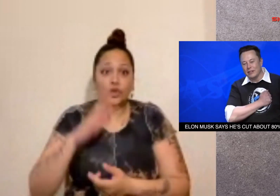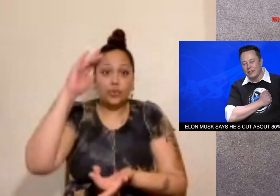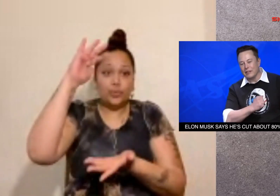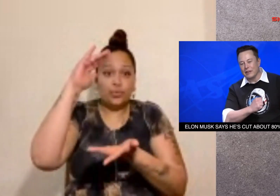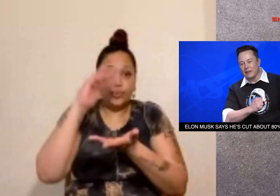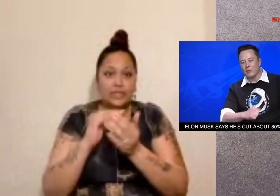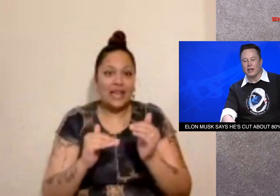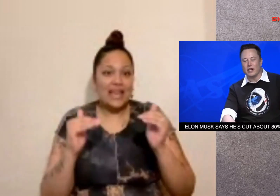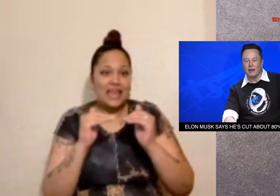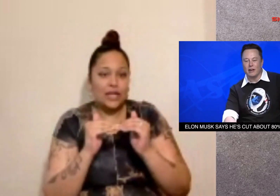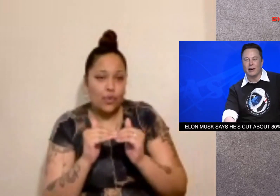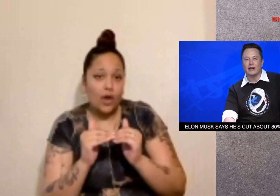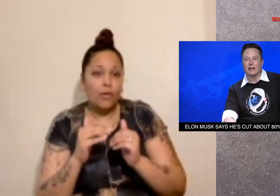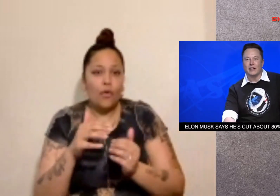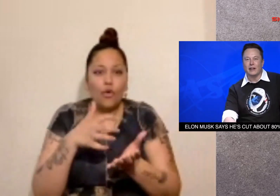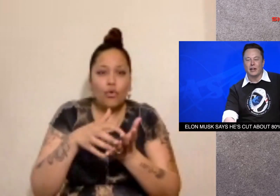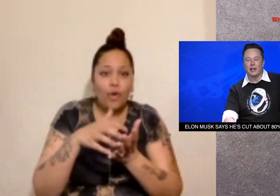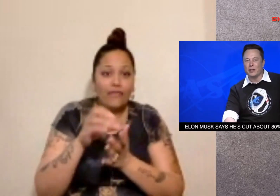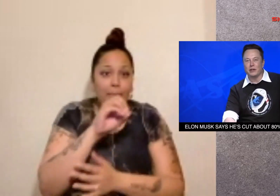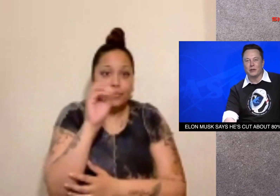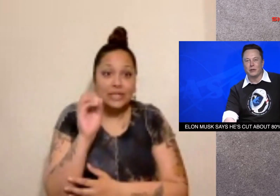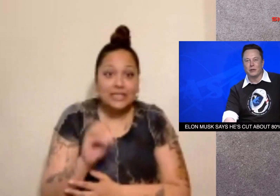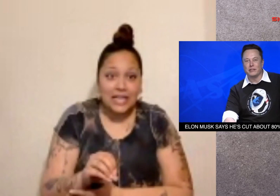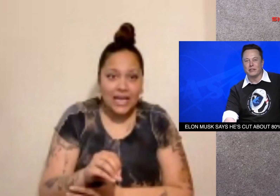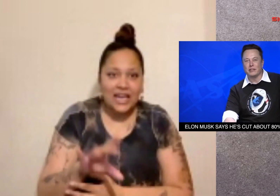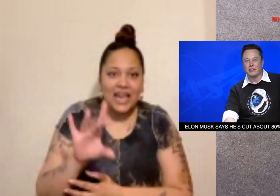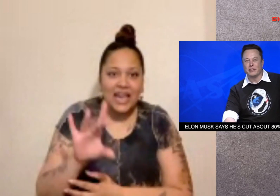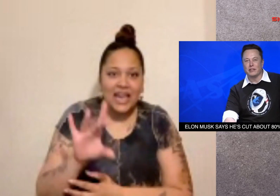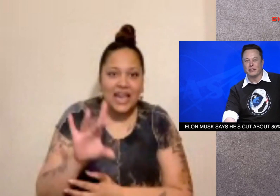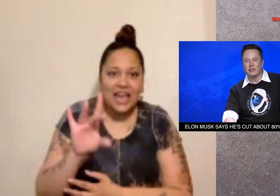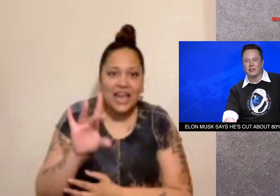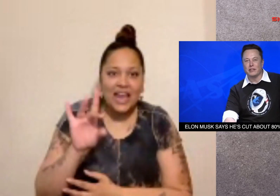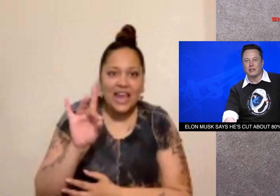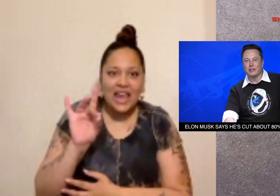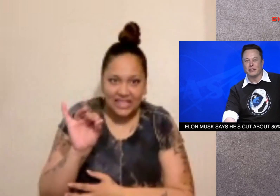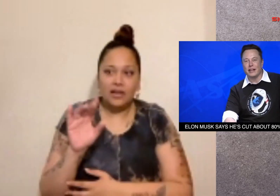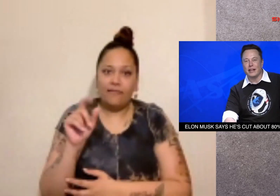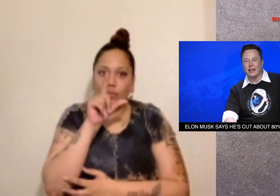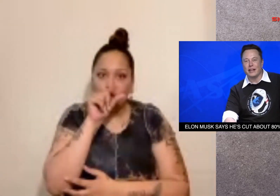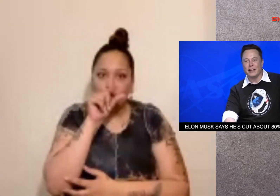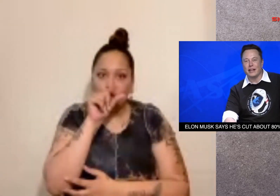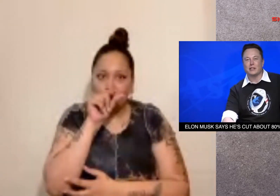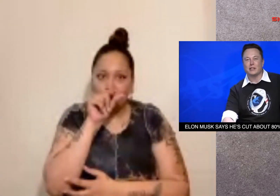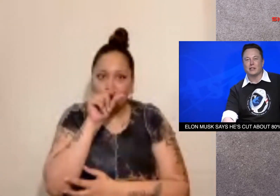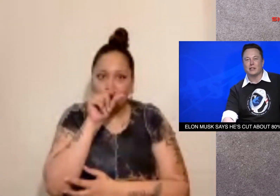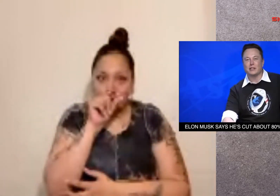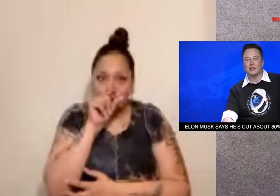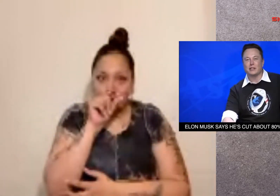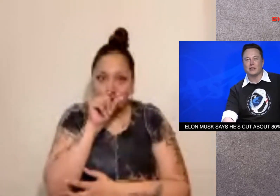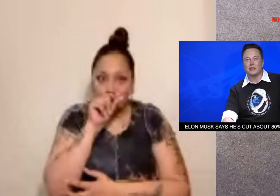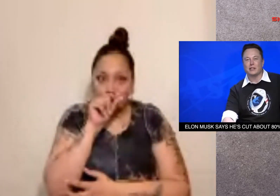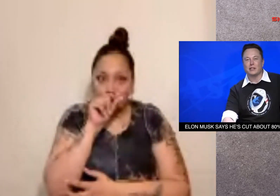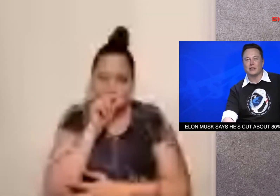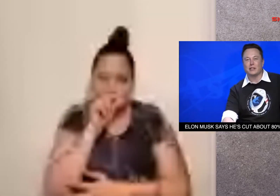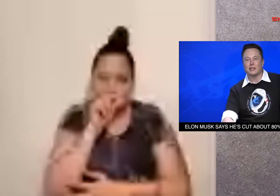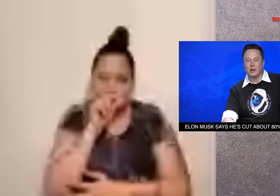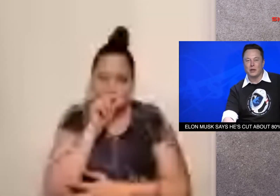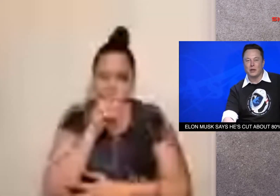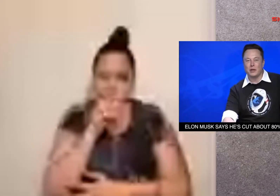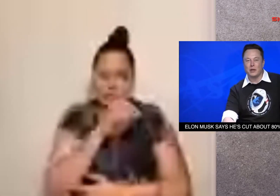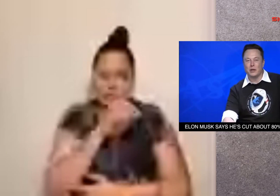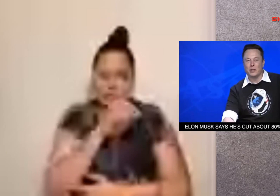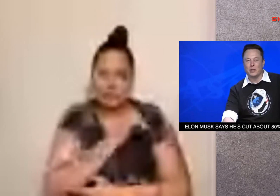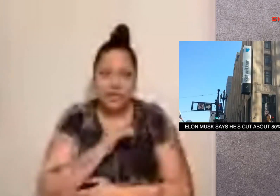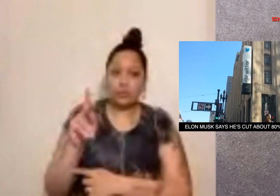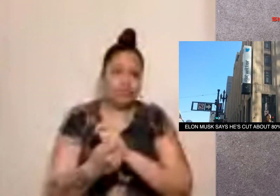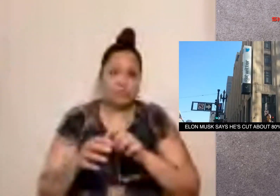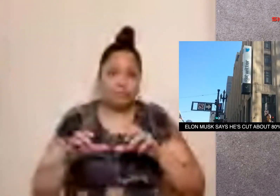the reduction equates to roughly 80% of Twitter staff Musk said drastic action was needed